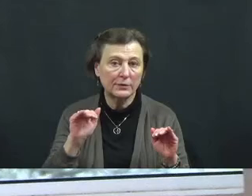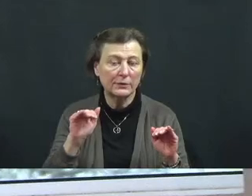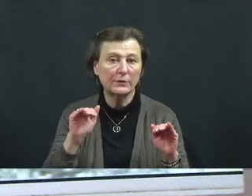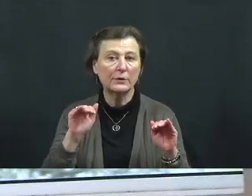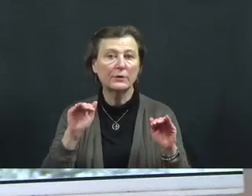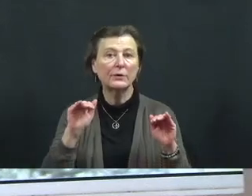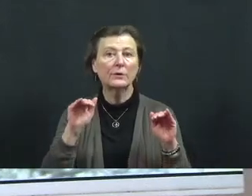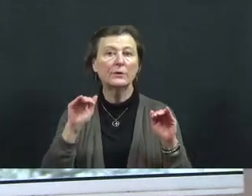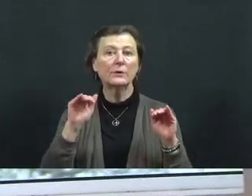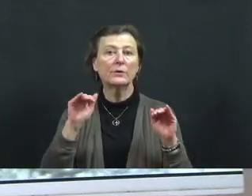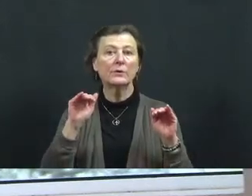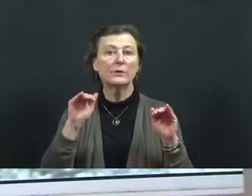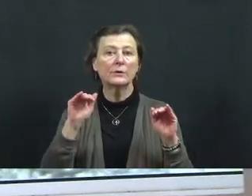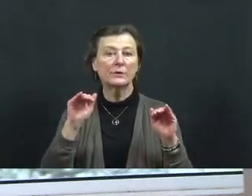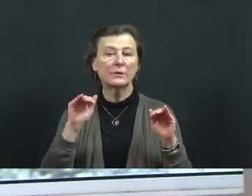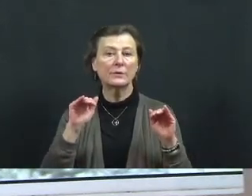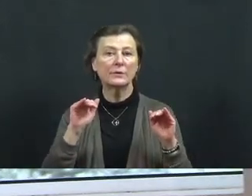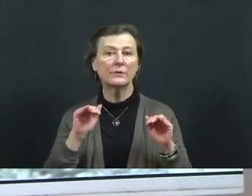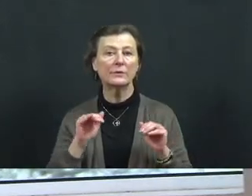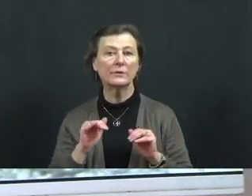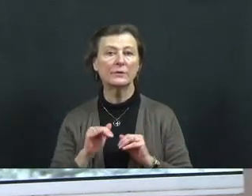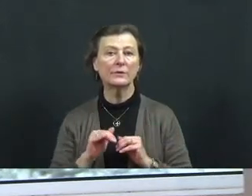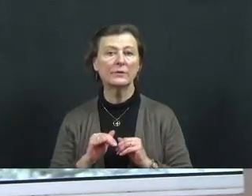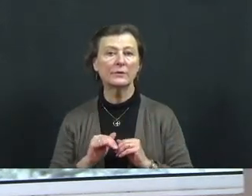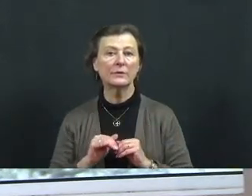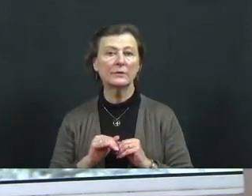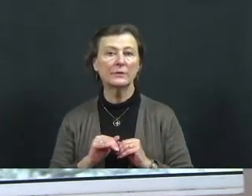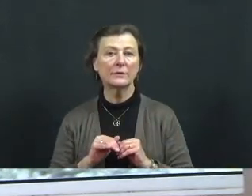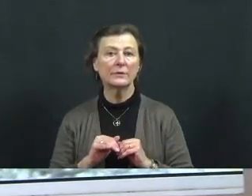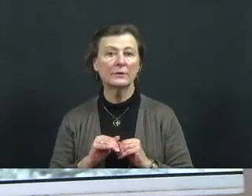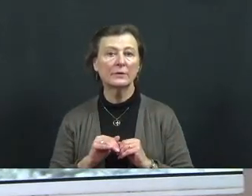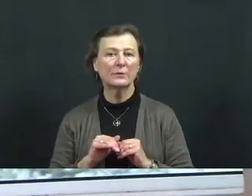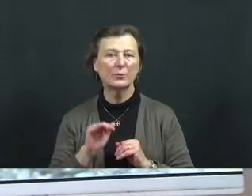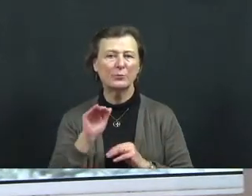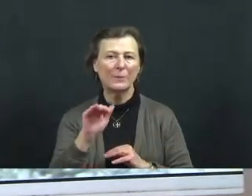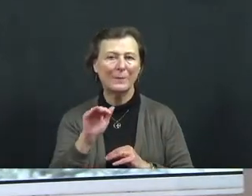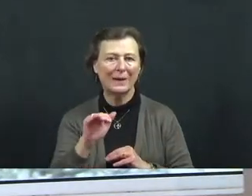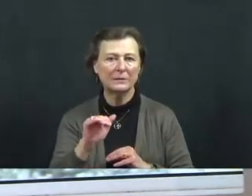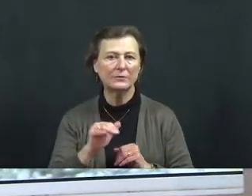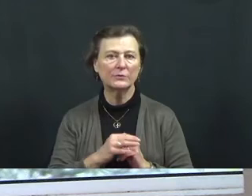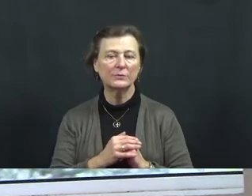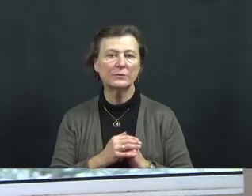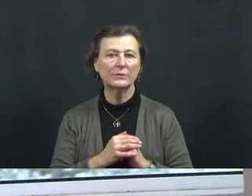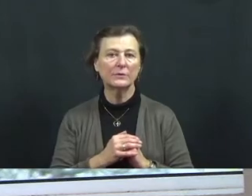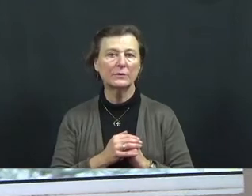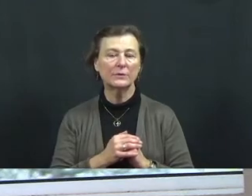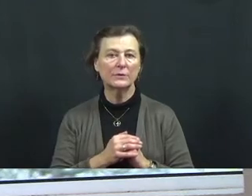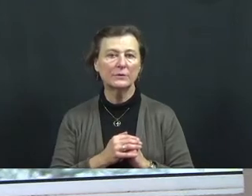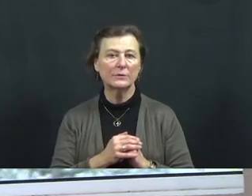A reminder.